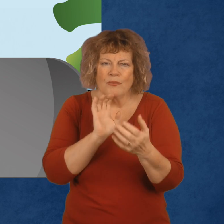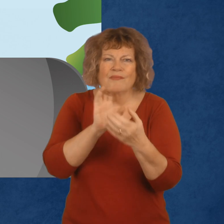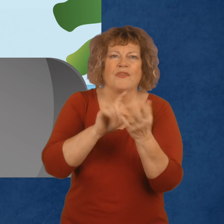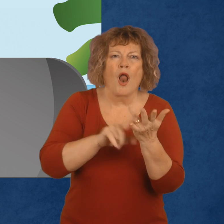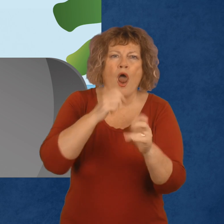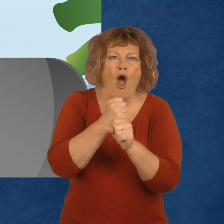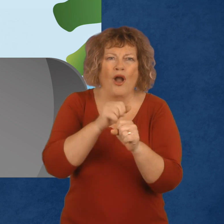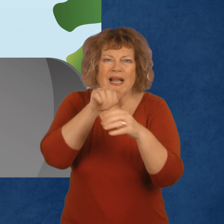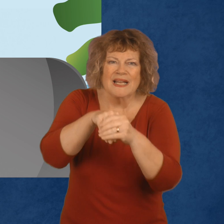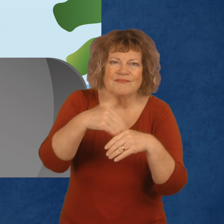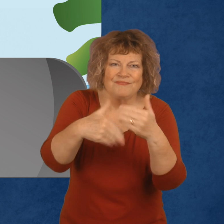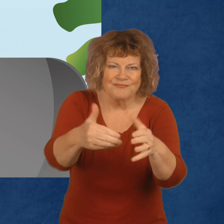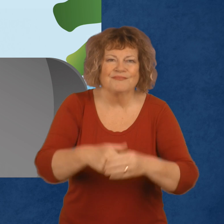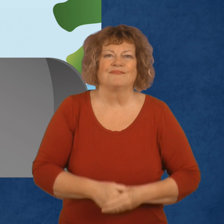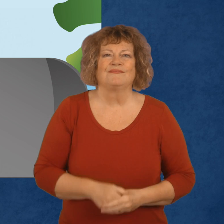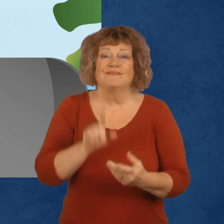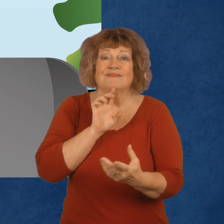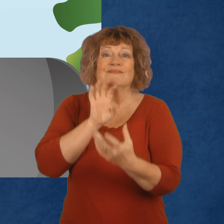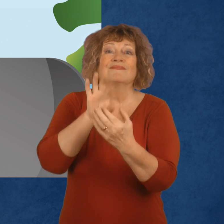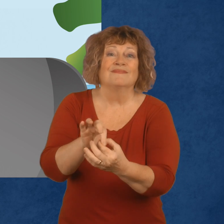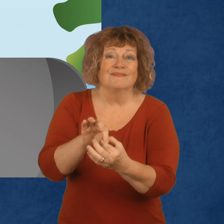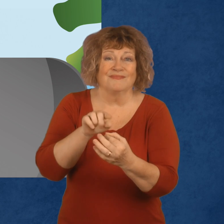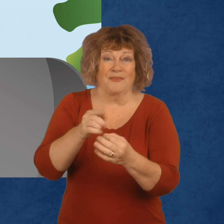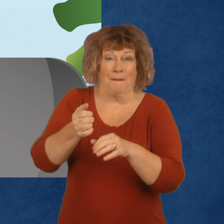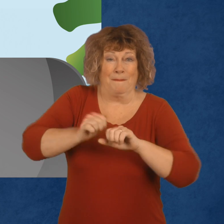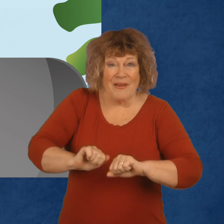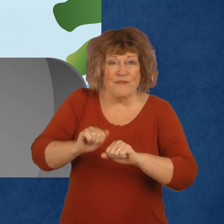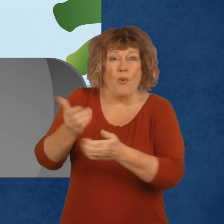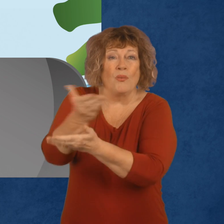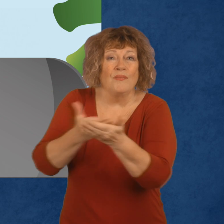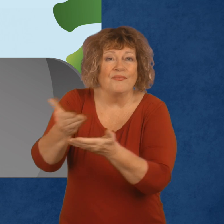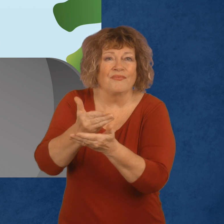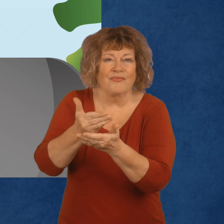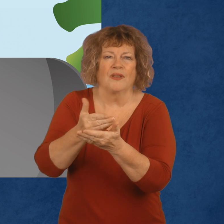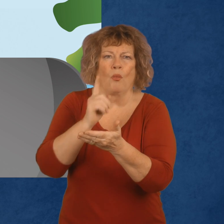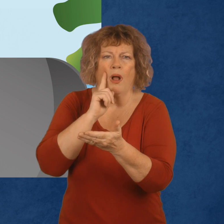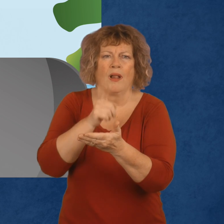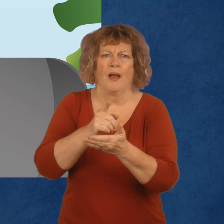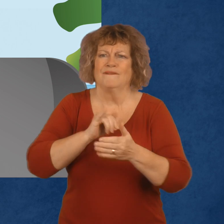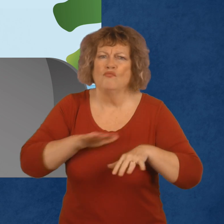will prevent you feeling rushed and allow time for any connection problems to be sorted out.